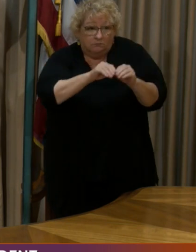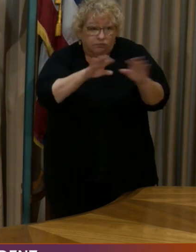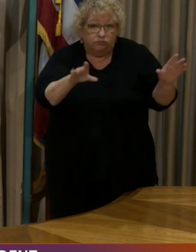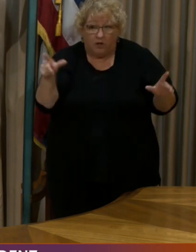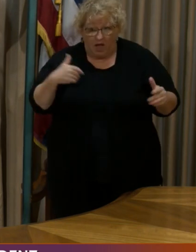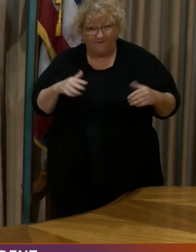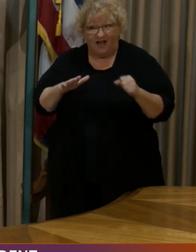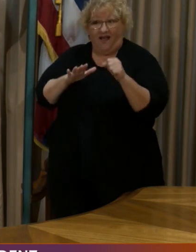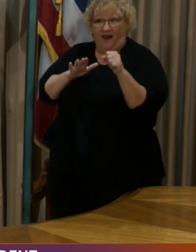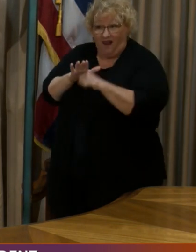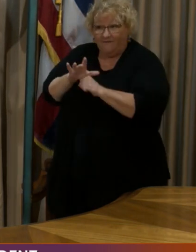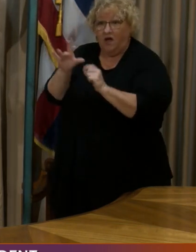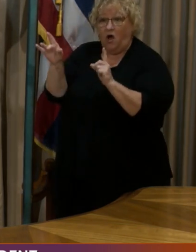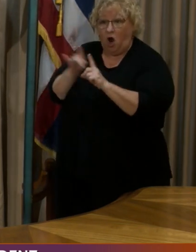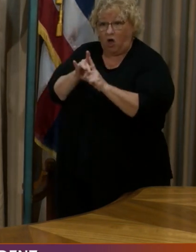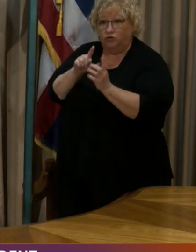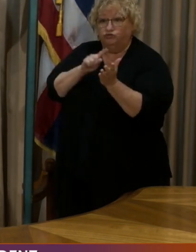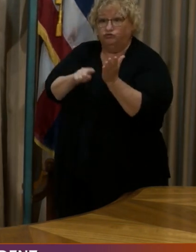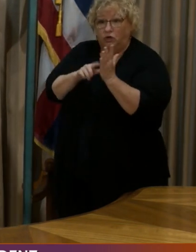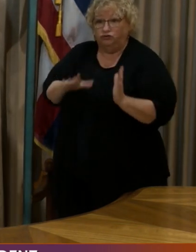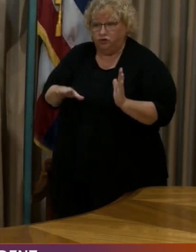CONTACT TRACERS TO DO THE WORK